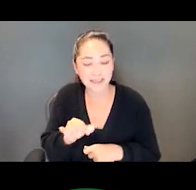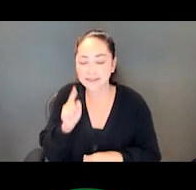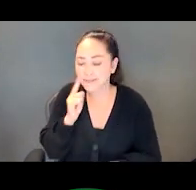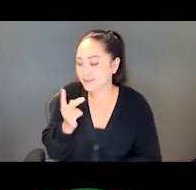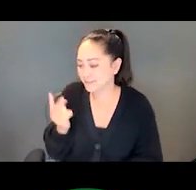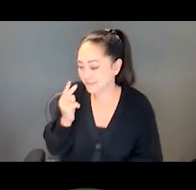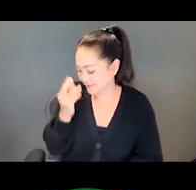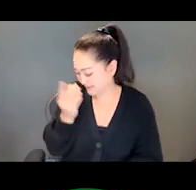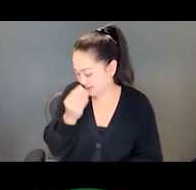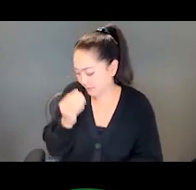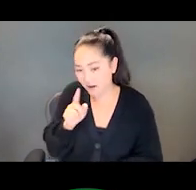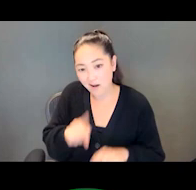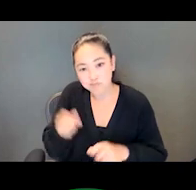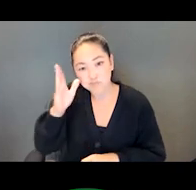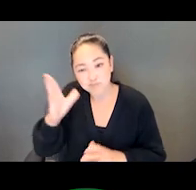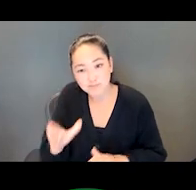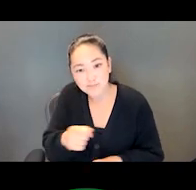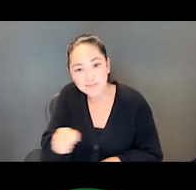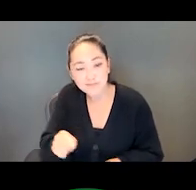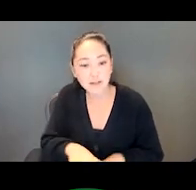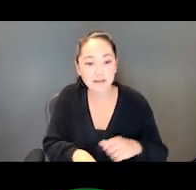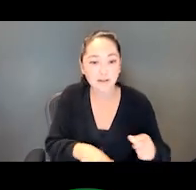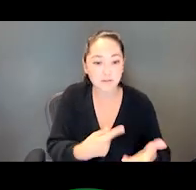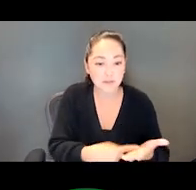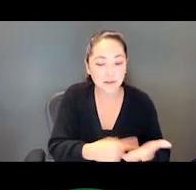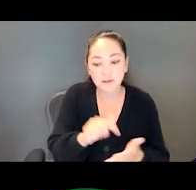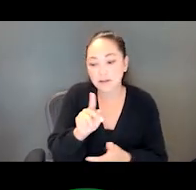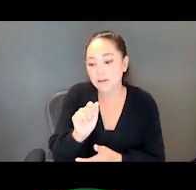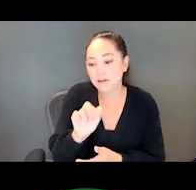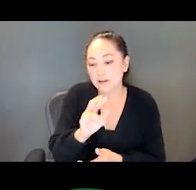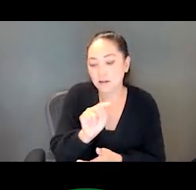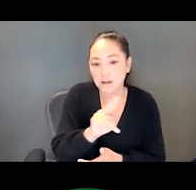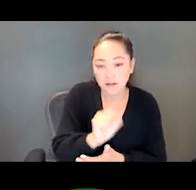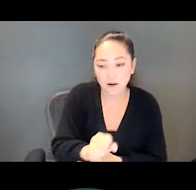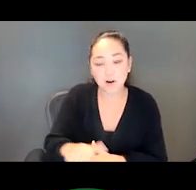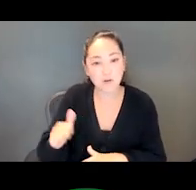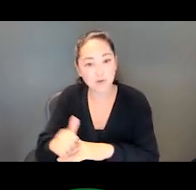And I thought, how do we decide what these most memorable solutions are? Even Lisa's